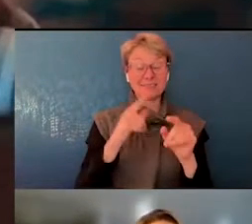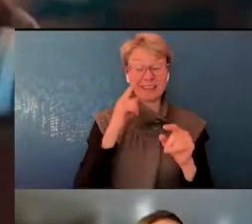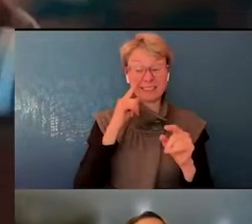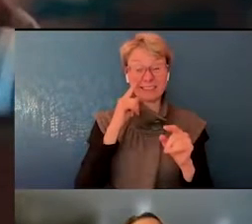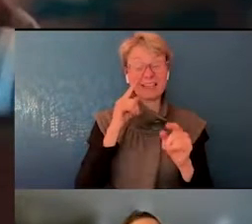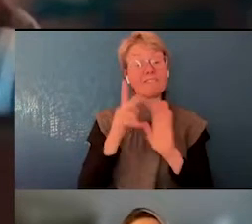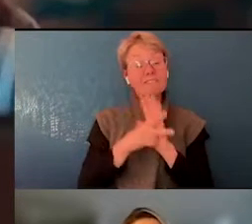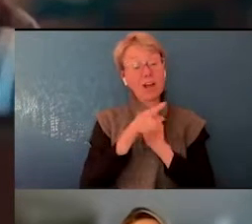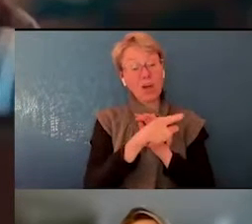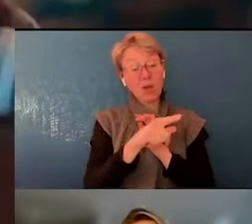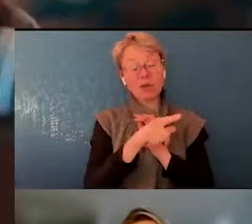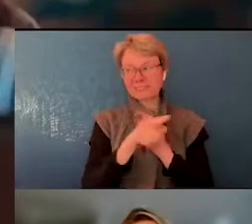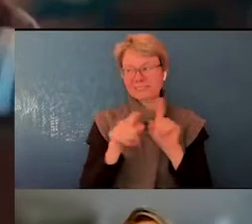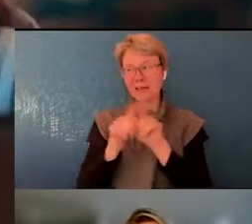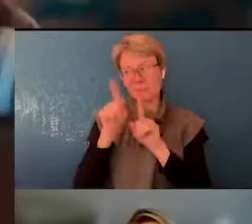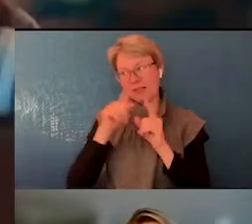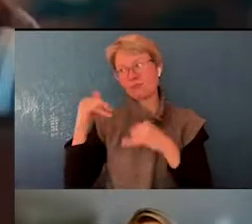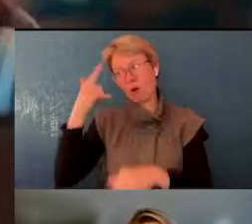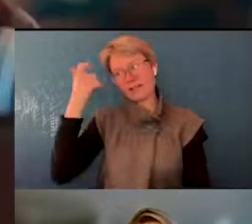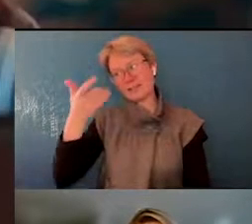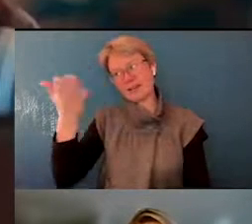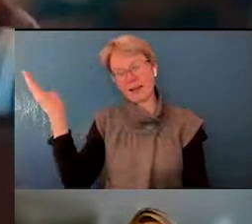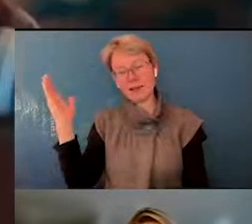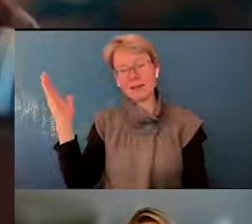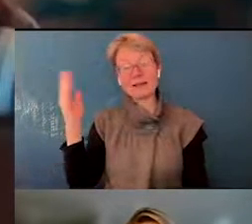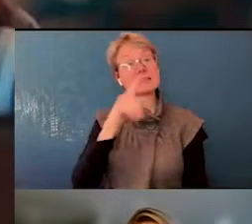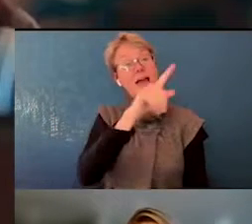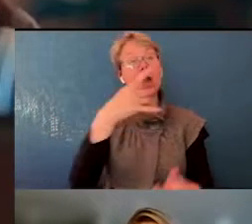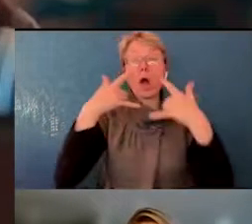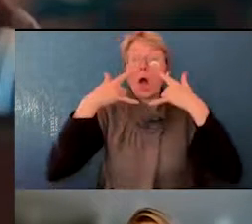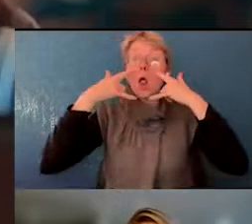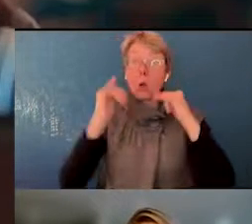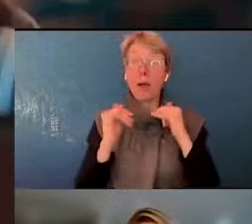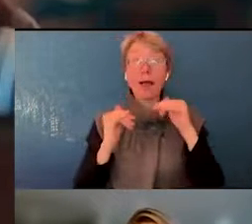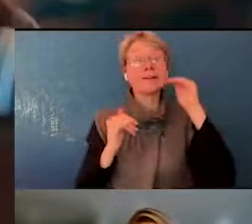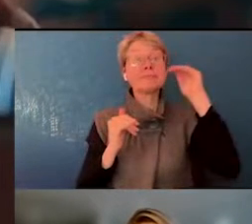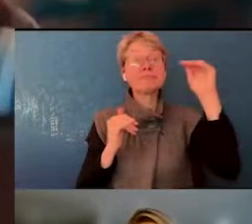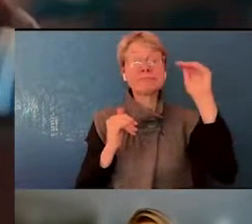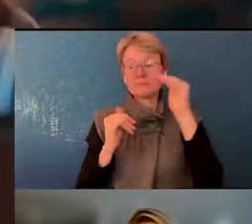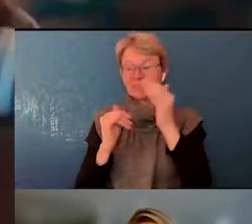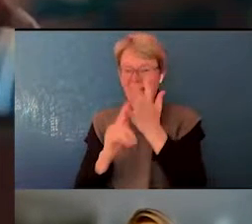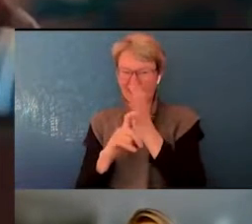uh that legal aid you know provides a lesser level and quality of service uh compared to the private